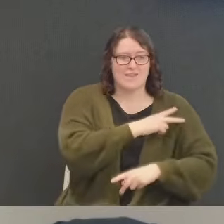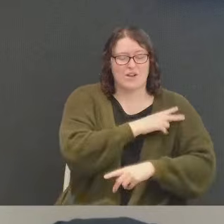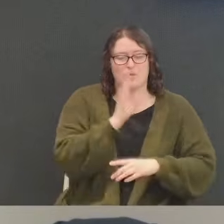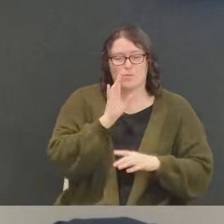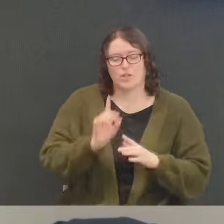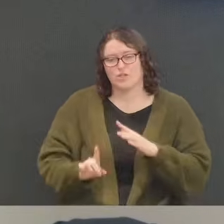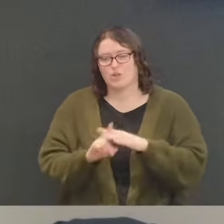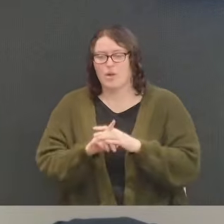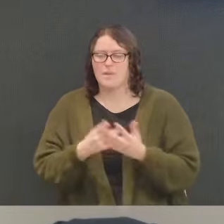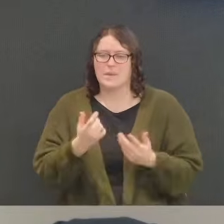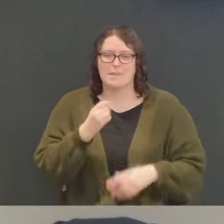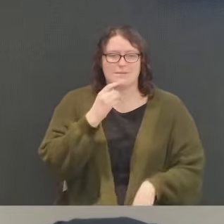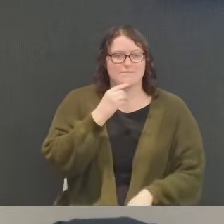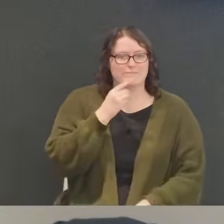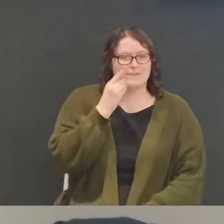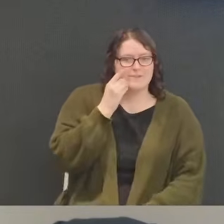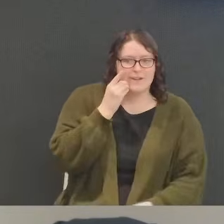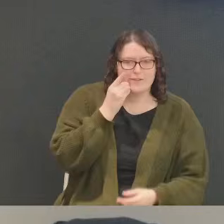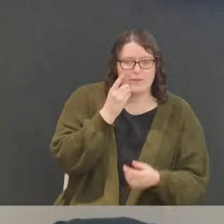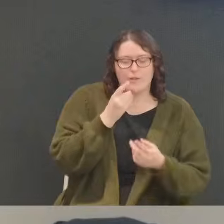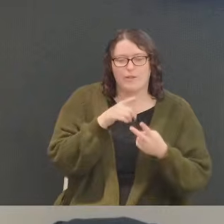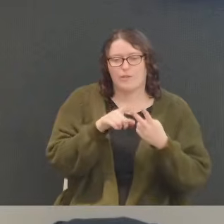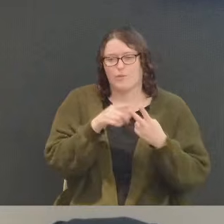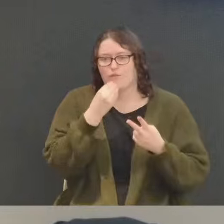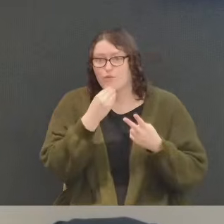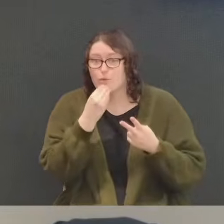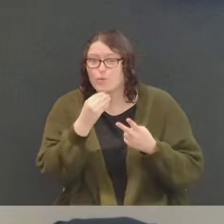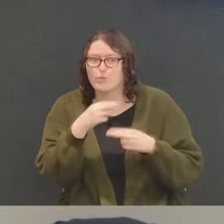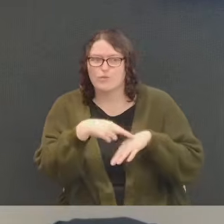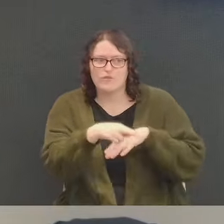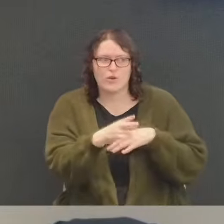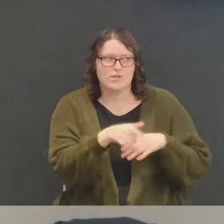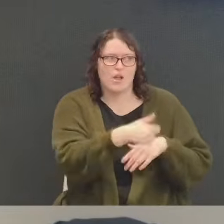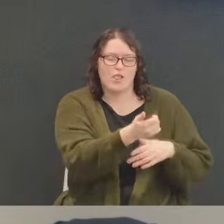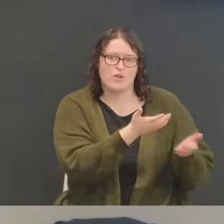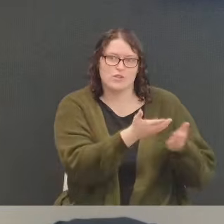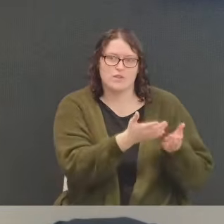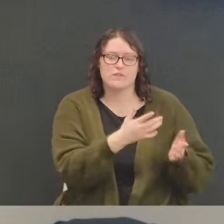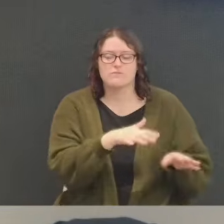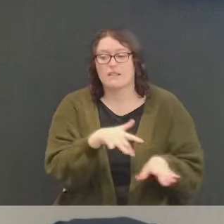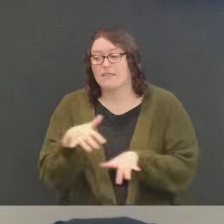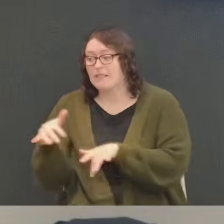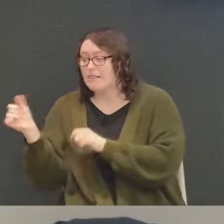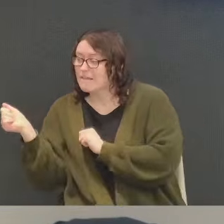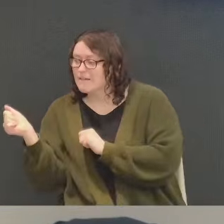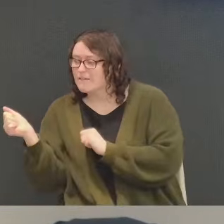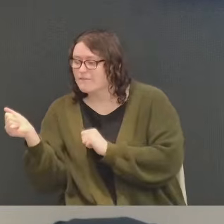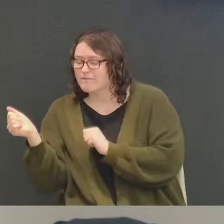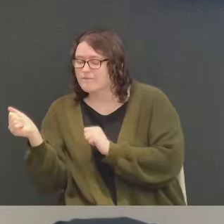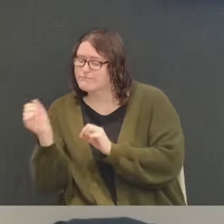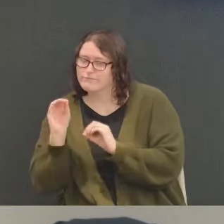dental referrals or or food referrals and then they leave there TQL and have nowhere to stay.